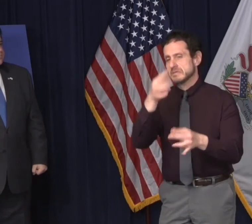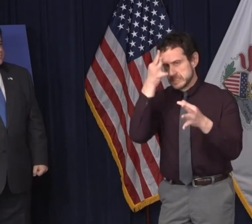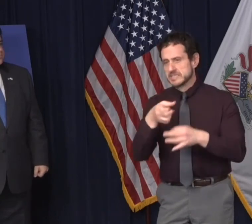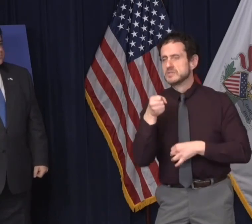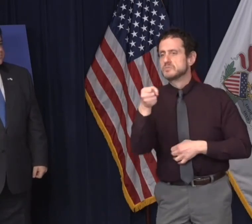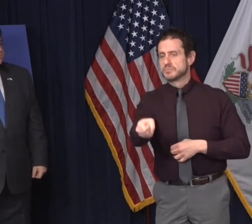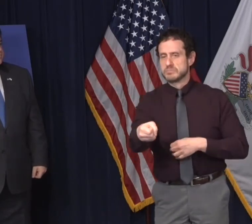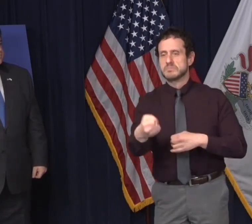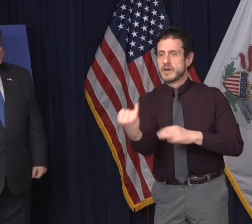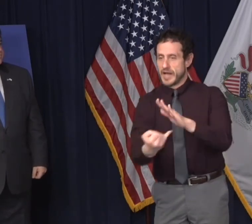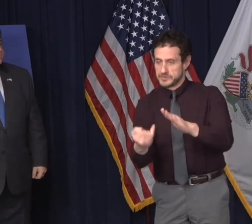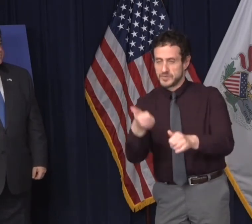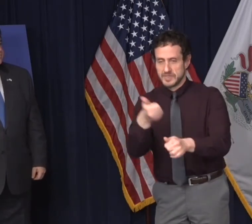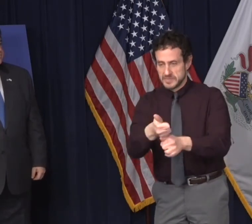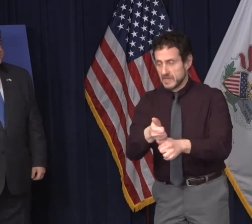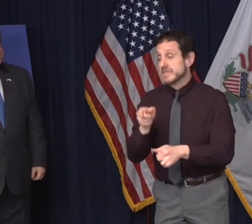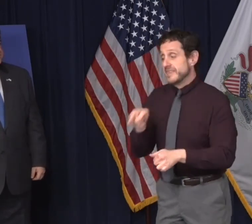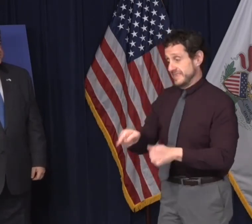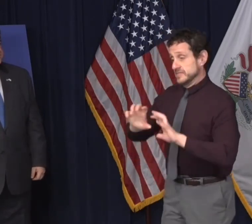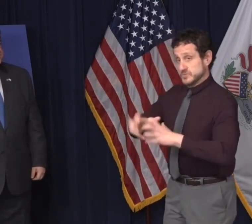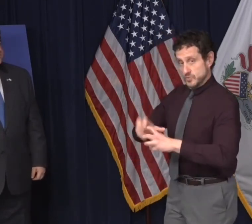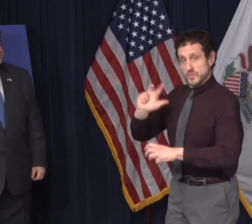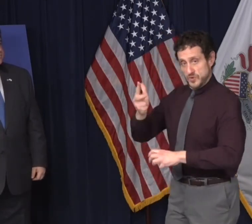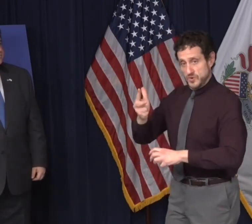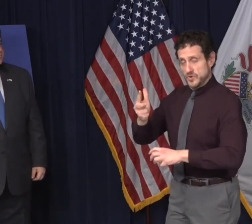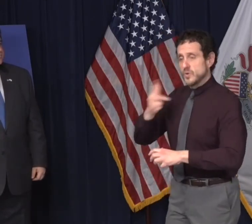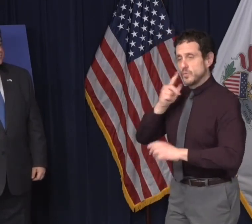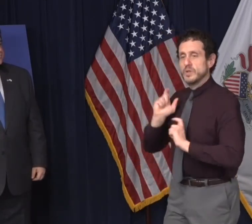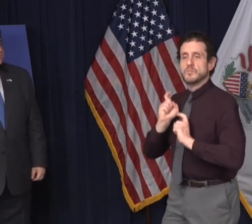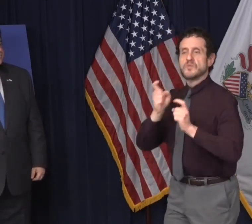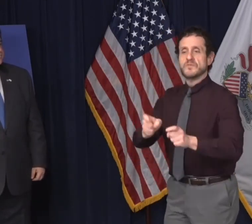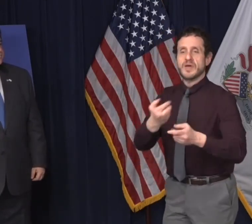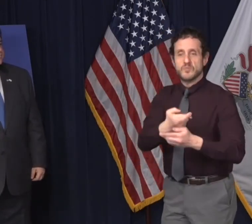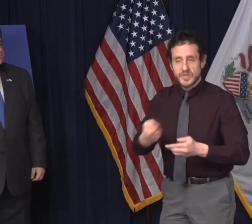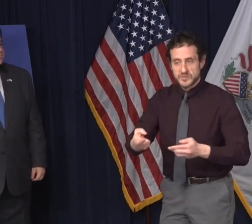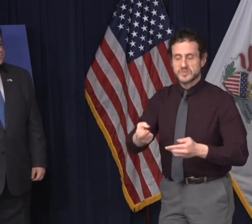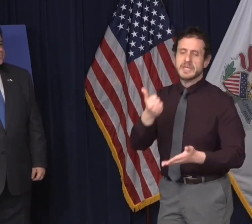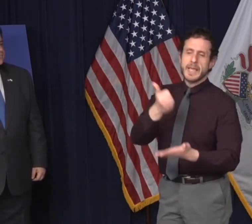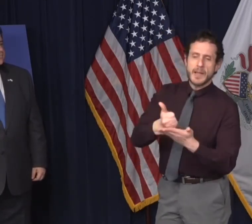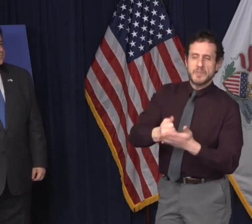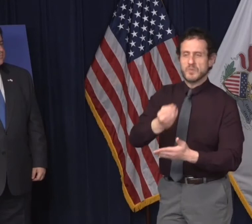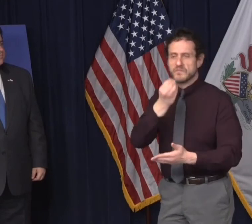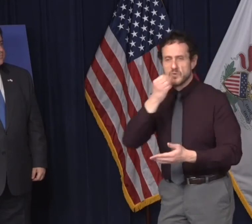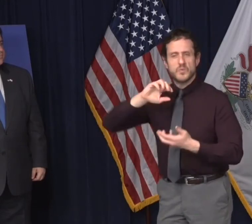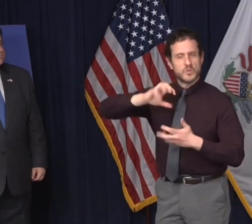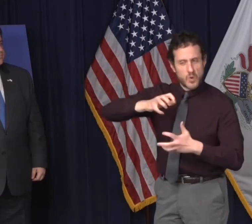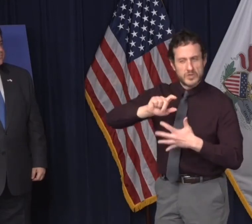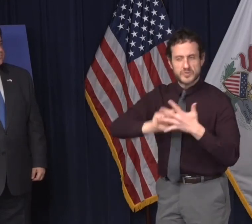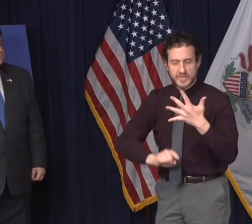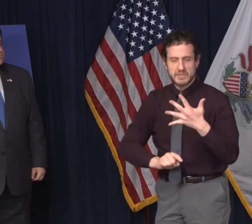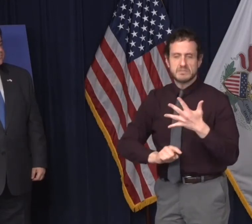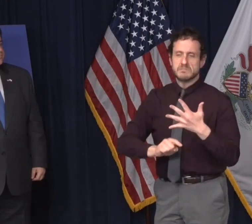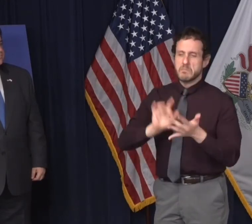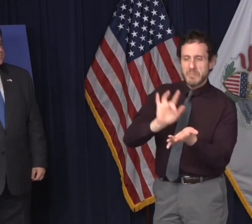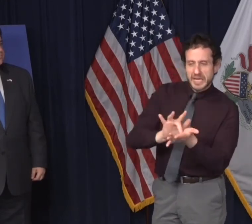IS RESOURCE COORDINATOR. THESE RESOURCE COORDINATORS THOSE JUAN TEEN OR ISOLATED WITH SUPPORT TO FACILITATE COMPLIANCE